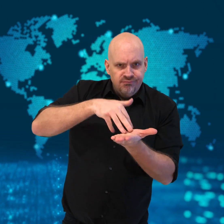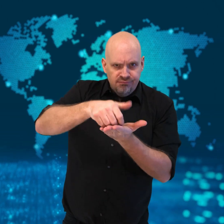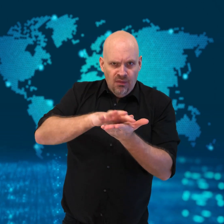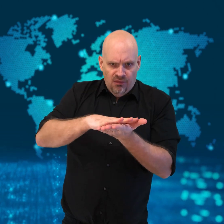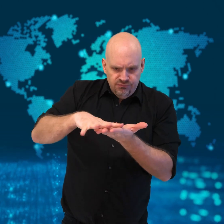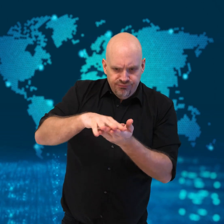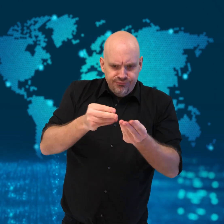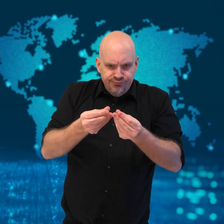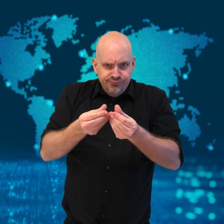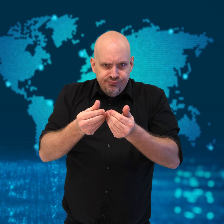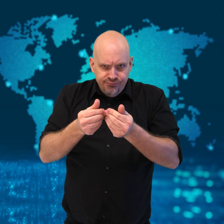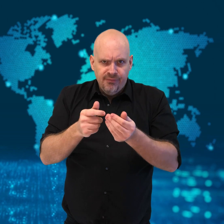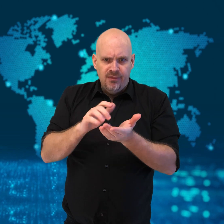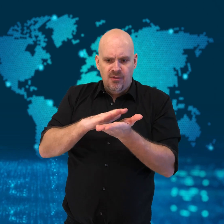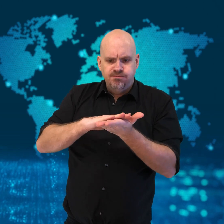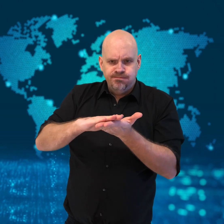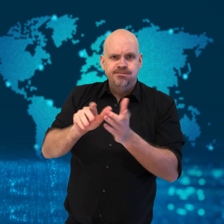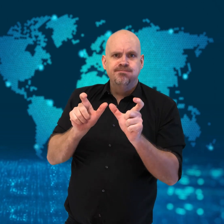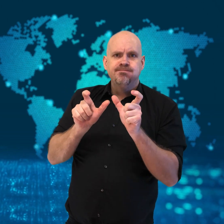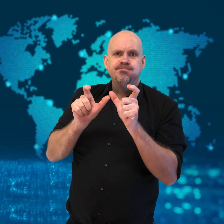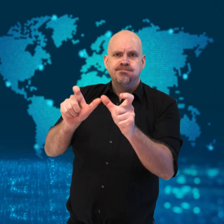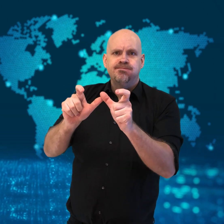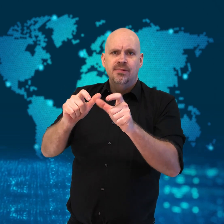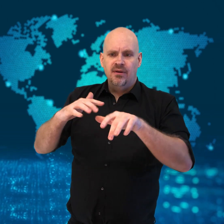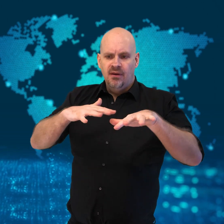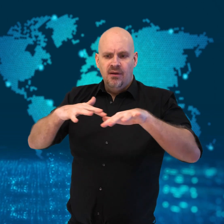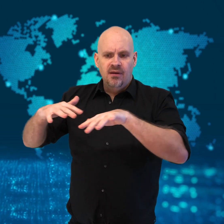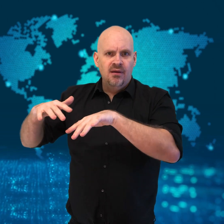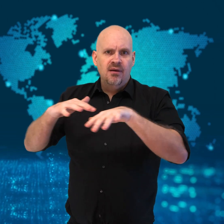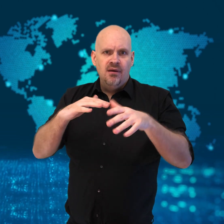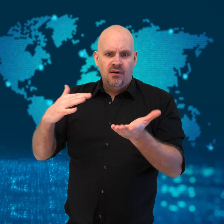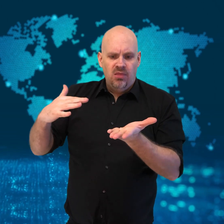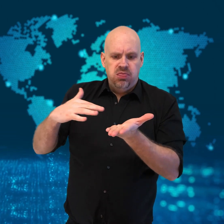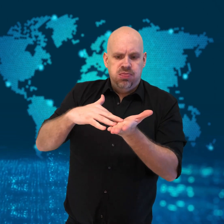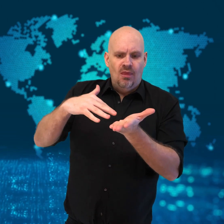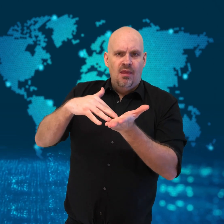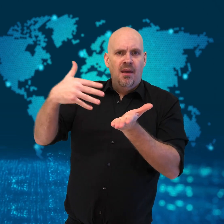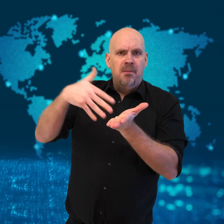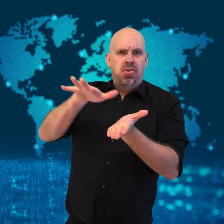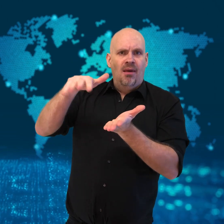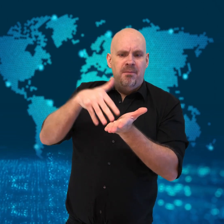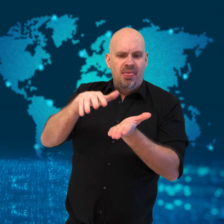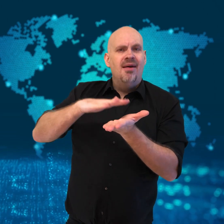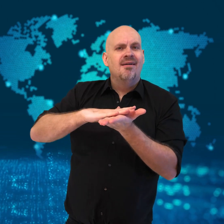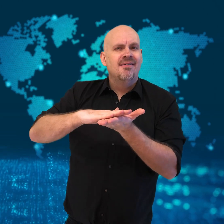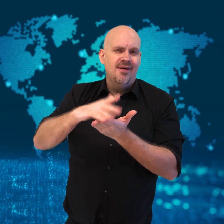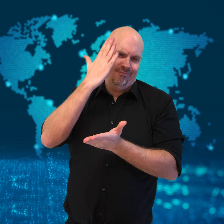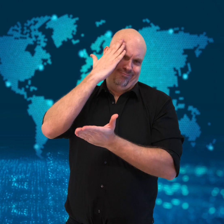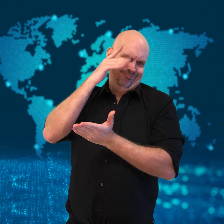The method is used to draw patterns and drawings on fabric.